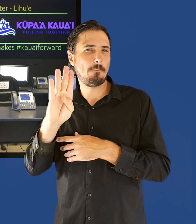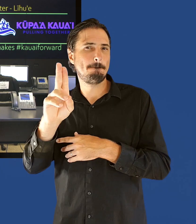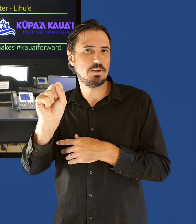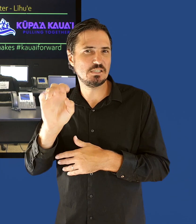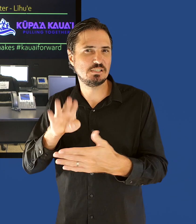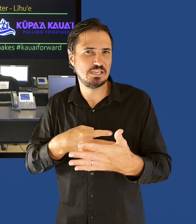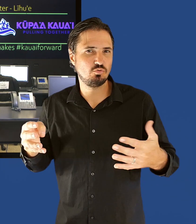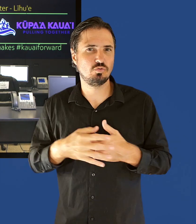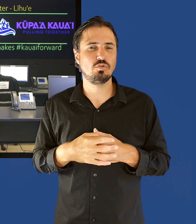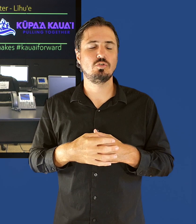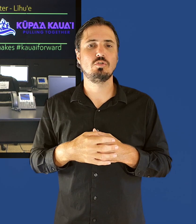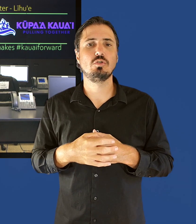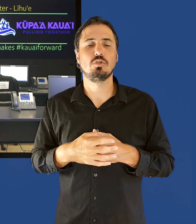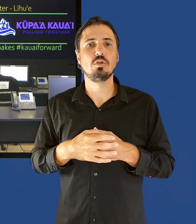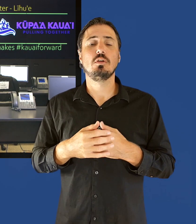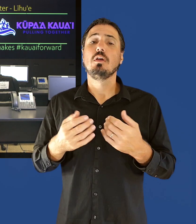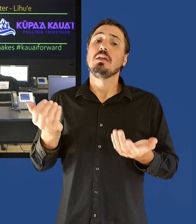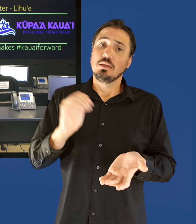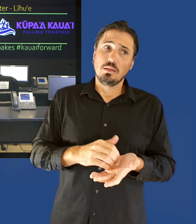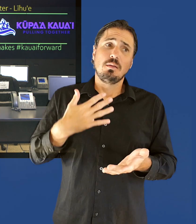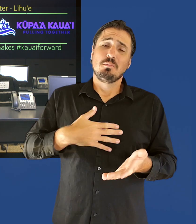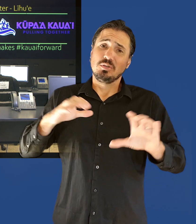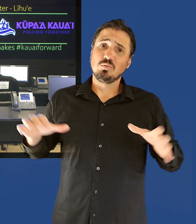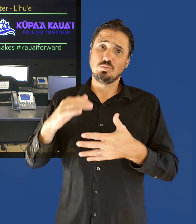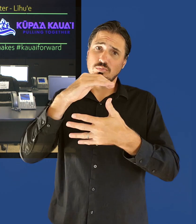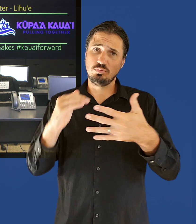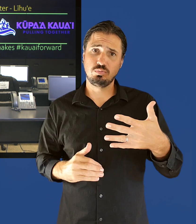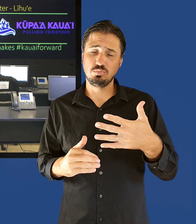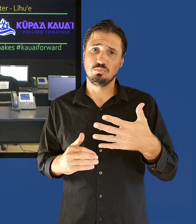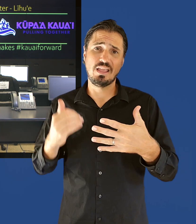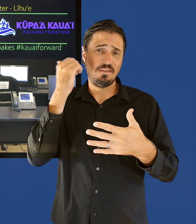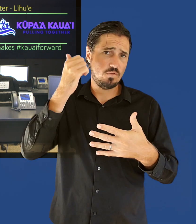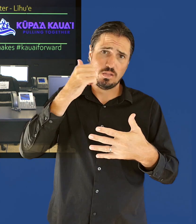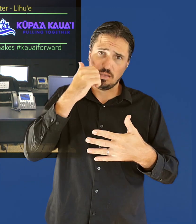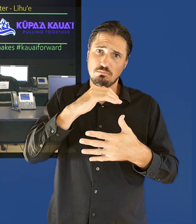As always, please continue to implement these safety precautions in you daily life…